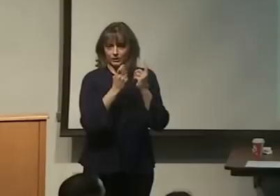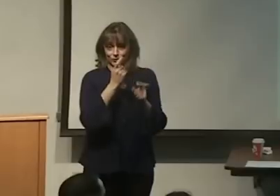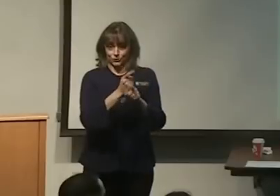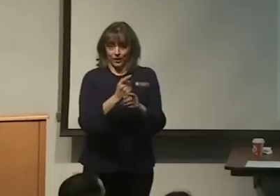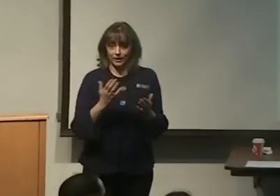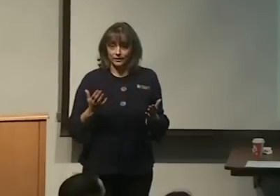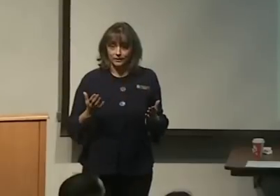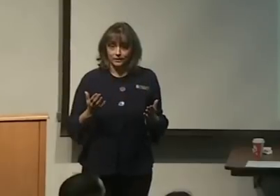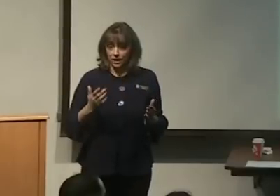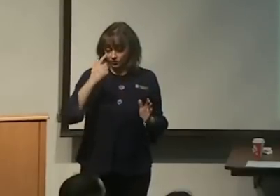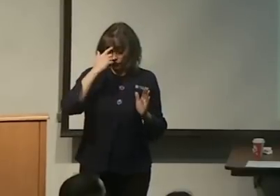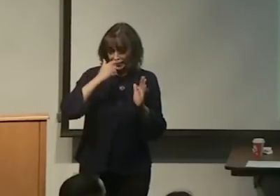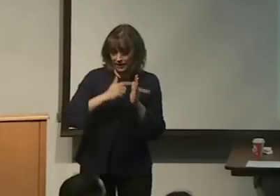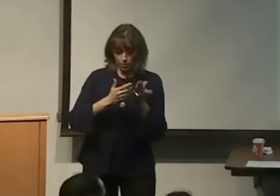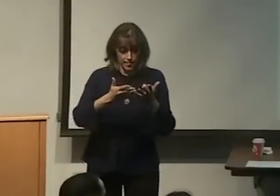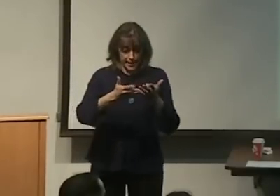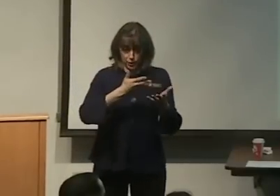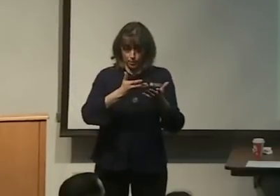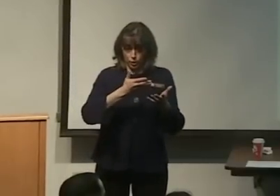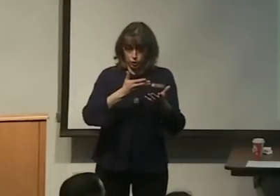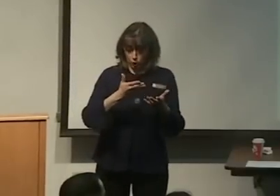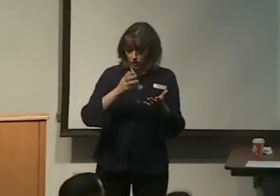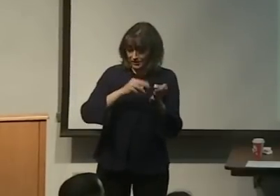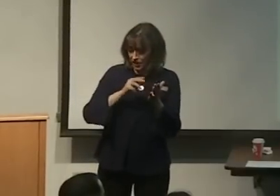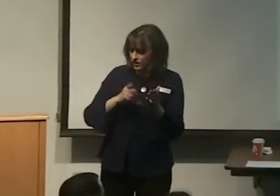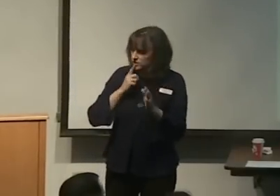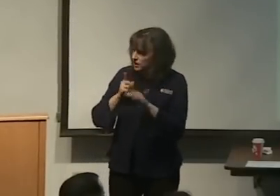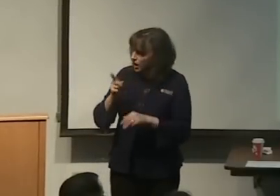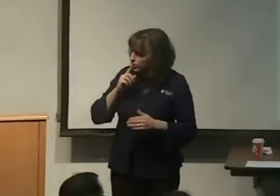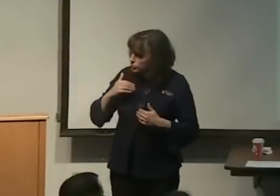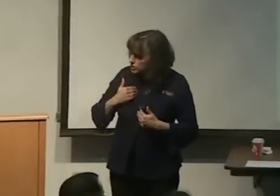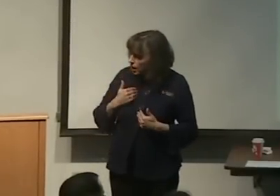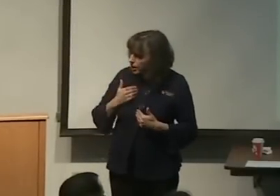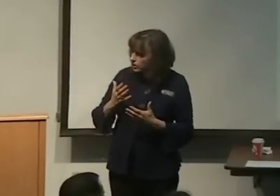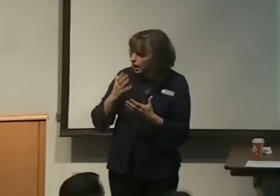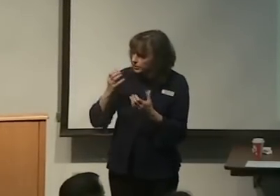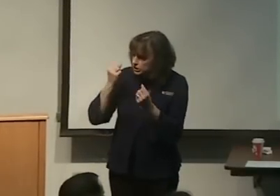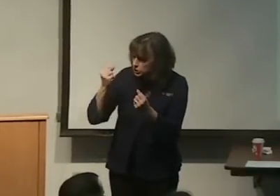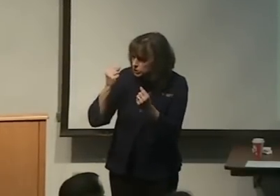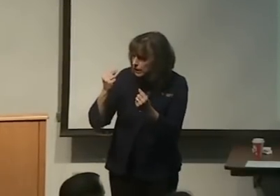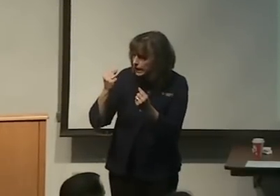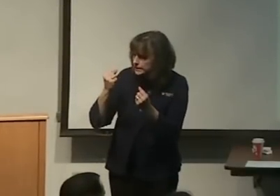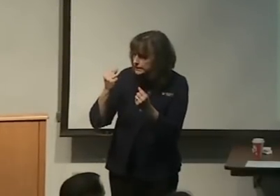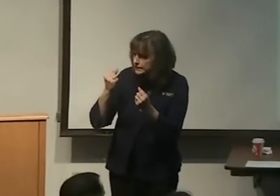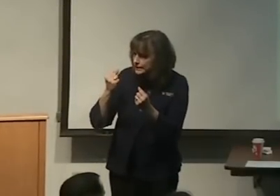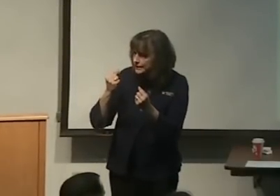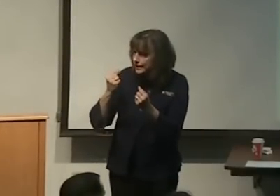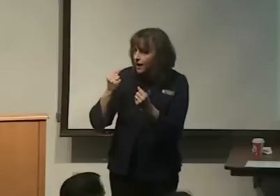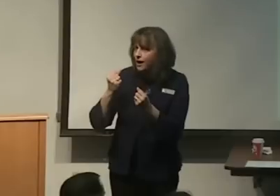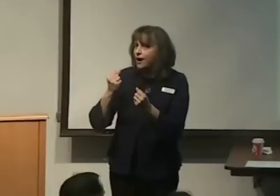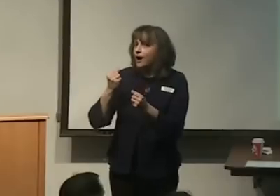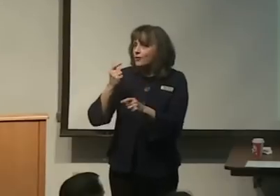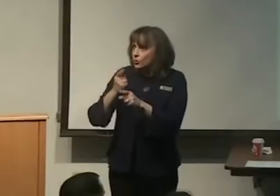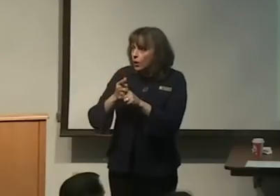and how much exercise and all those kinds of questions. Knowing the right questions to ask becomes more important than doing long division and then plugging it